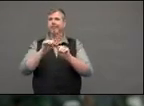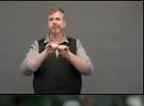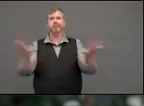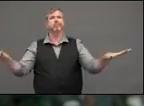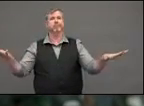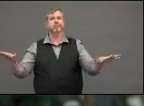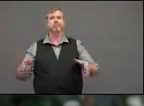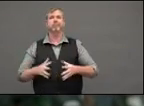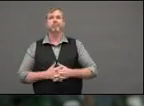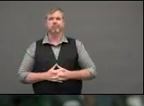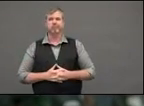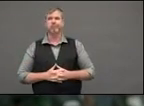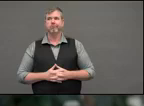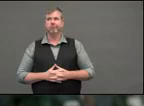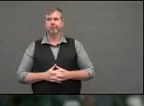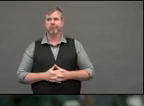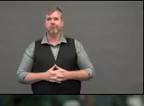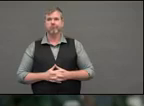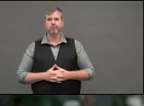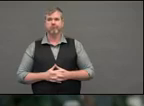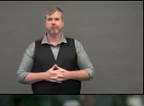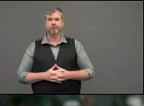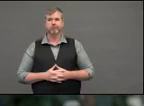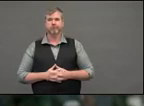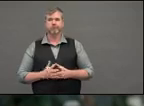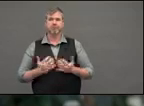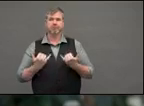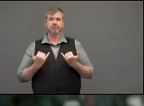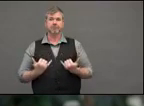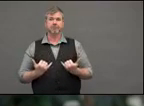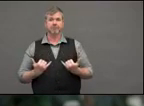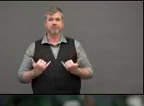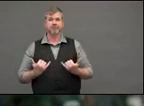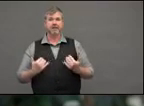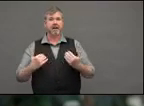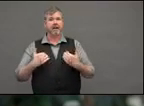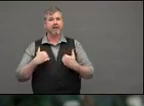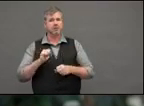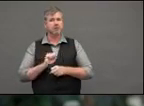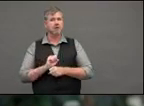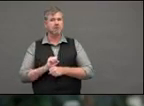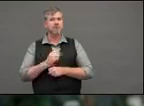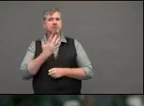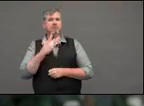currently i'm lucky to have a job with being a part of the new americans